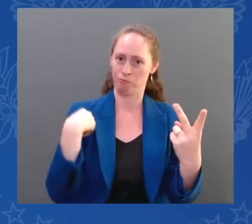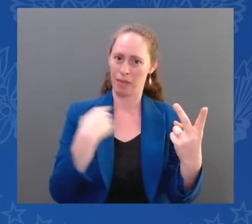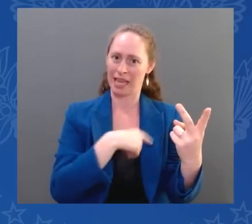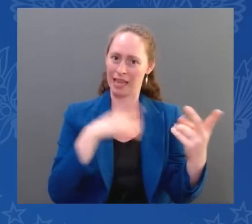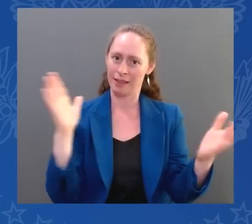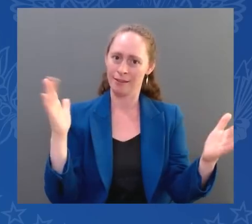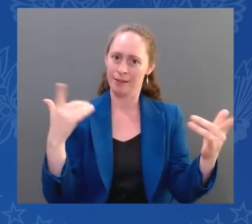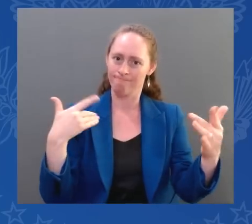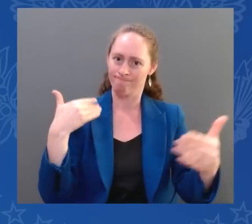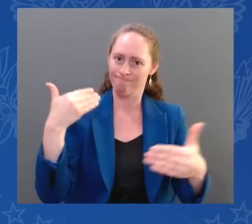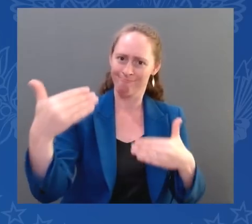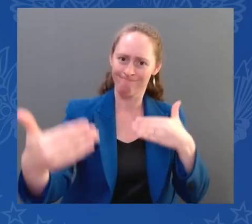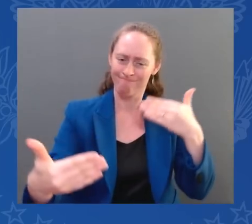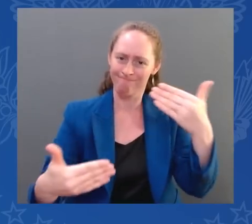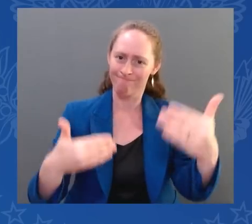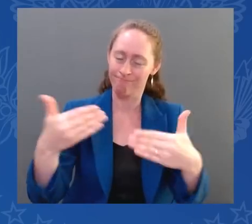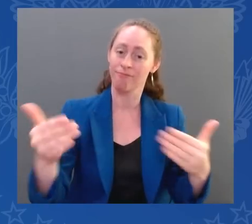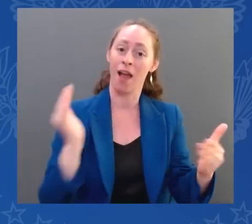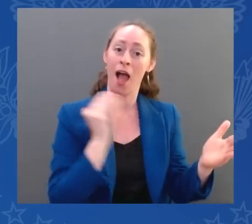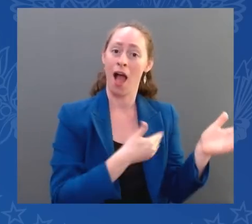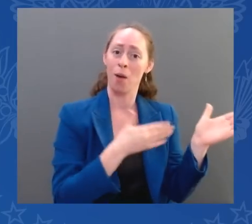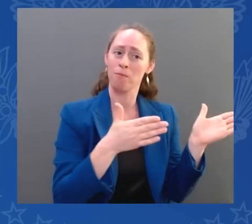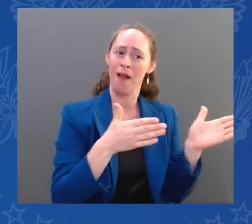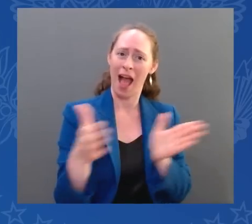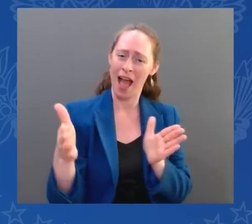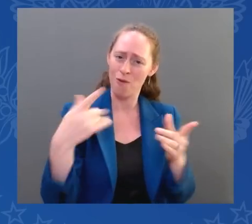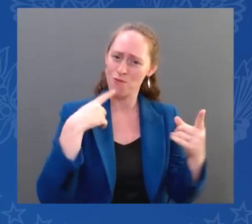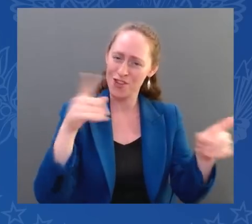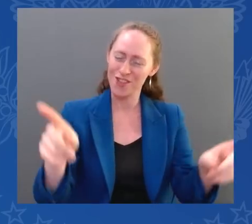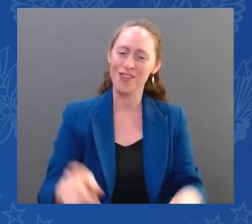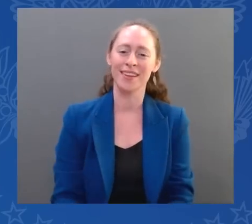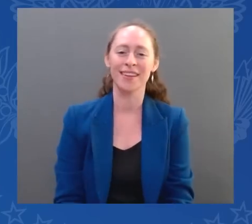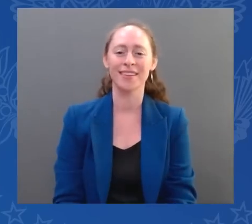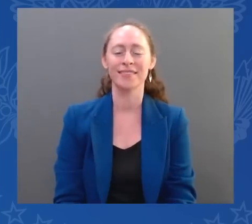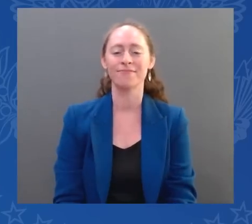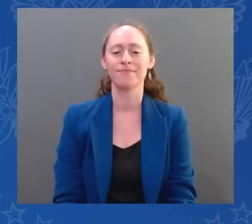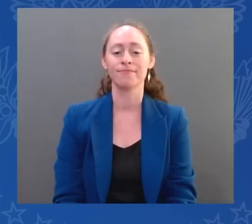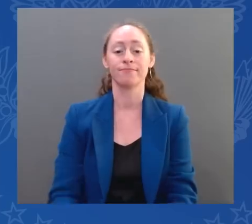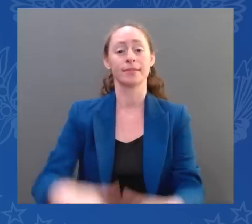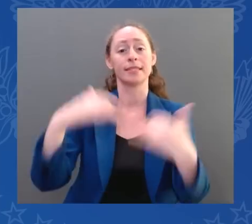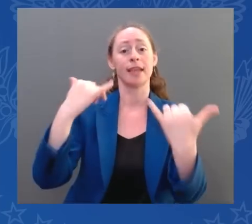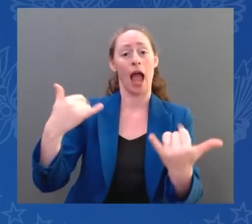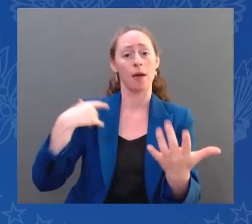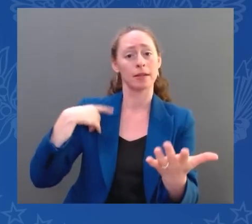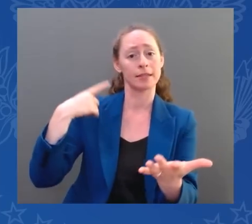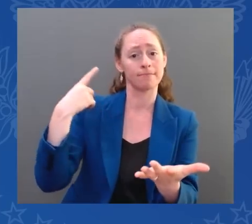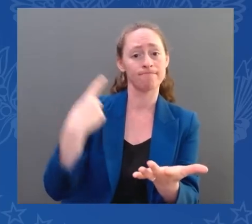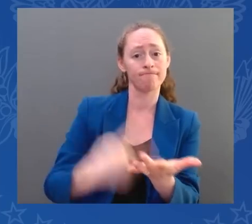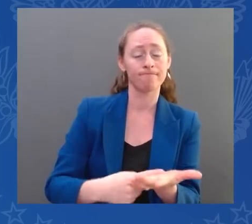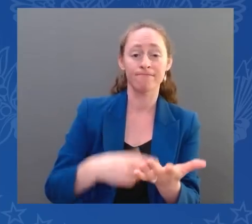and Deputy Attorney General Monaco, I want to talk about an executive order I'm signing to protect reproductive rights of women